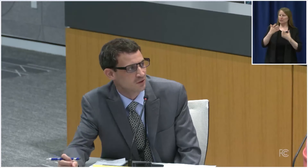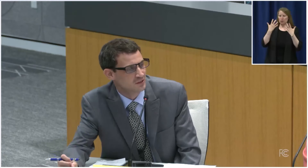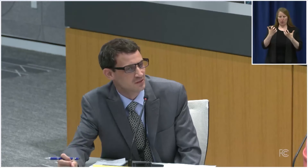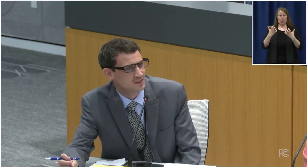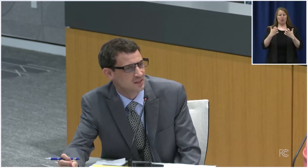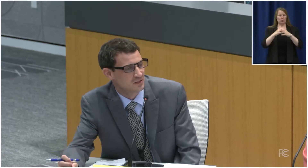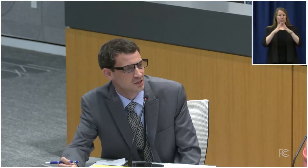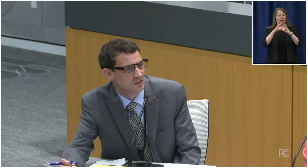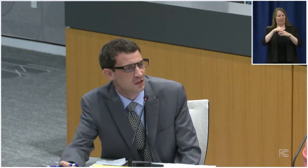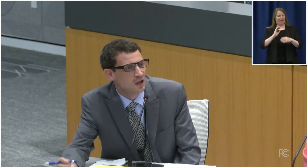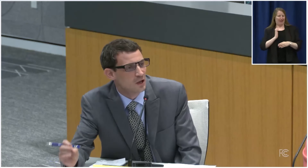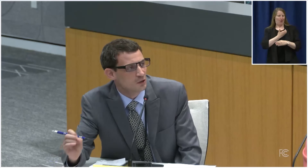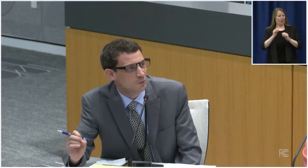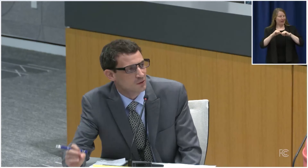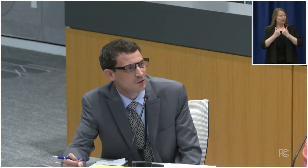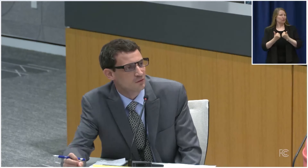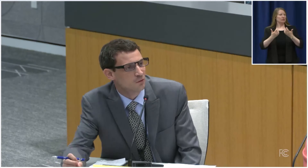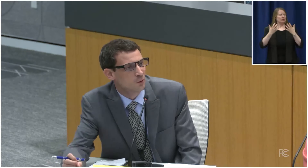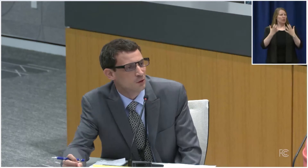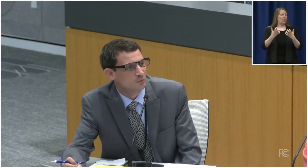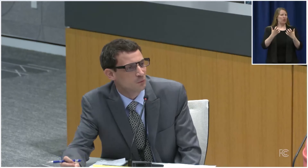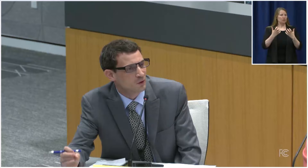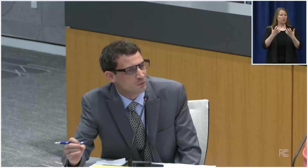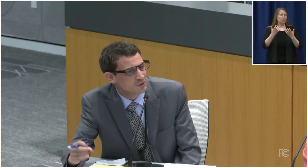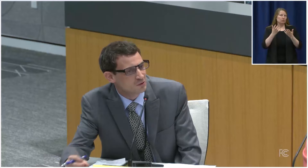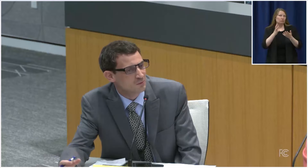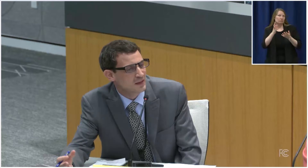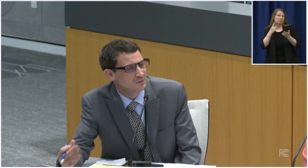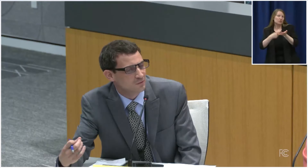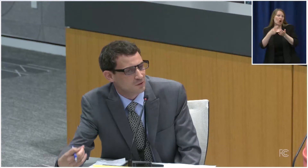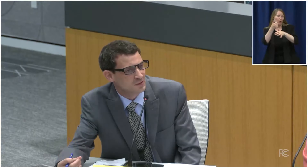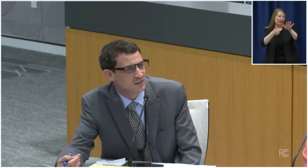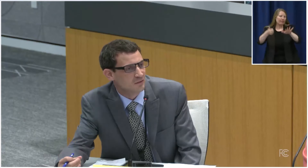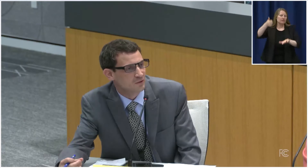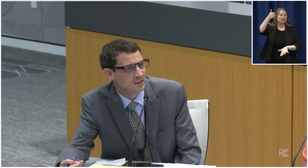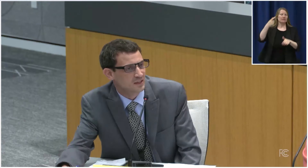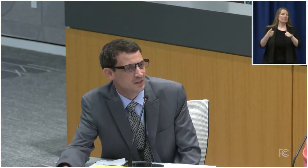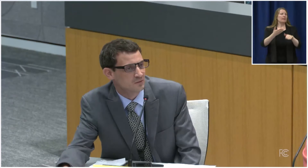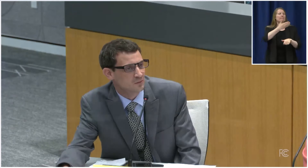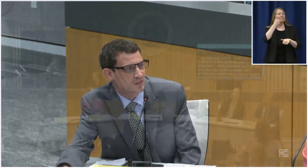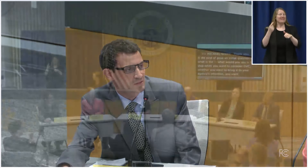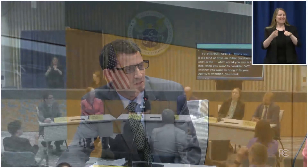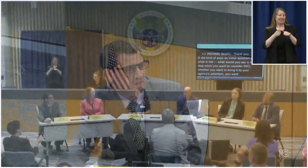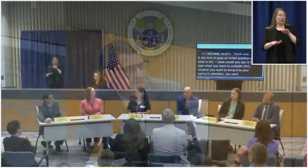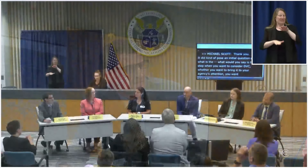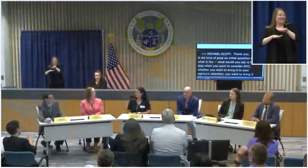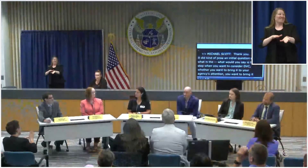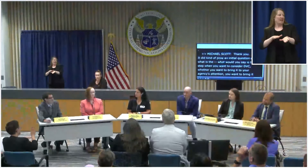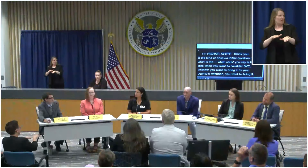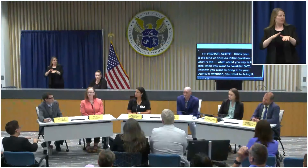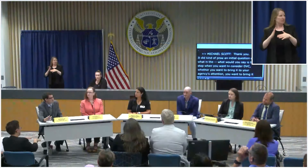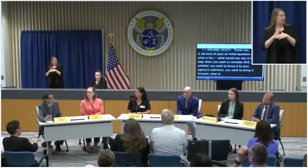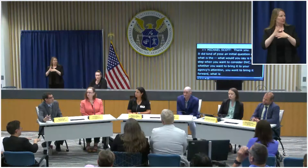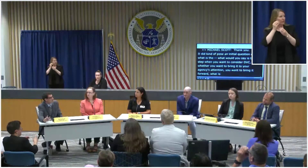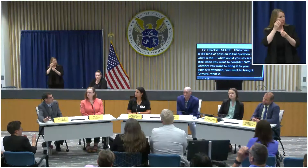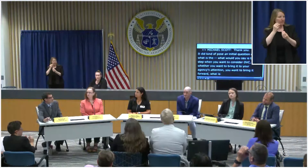YOU SAY IS THE FIRST STEP WHEN YOU WANT TO CONSIDER DVC, WHETHER YOU WANT TO BRING IT TO YOUR AGENCY'S